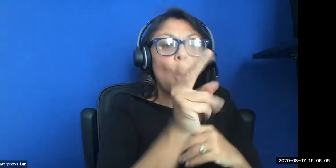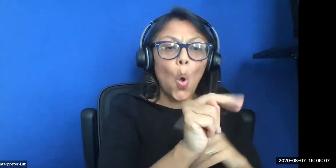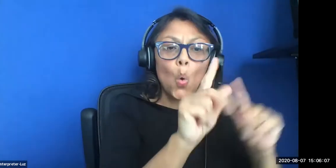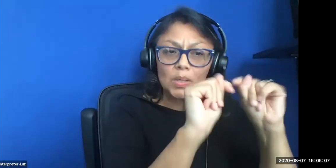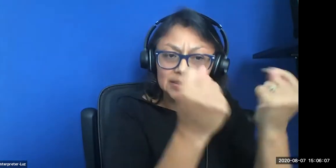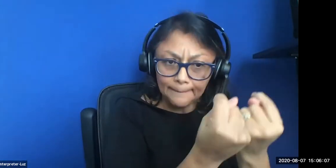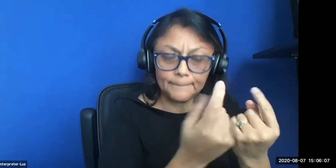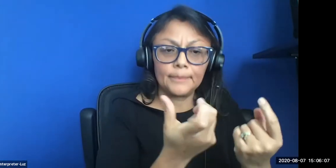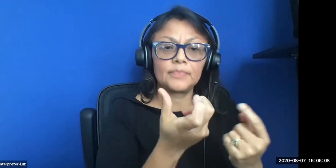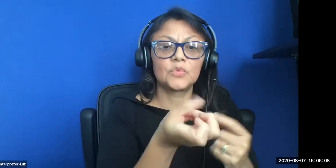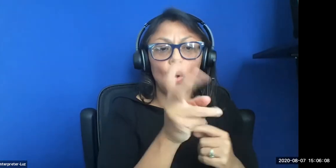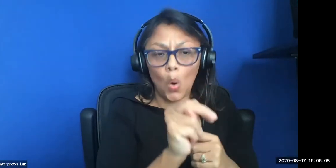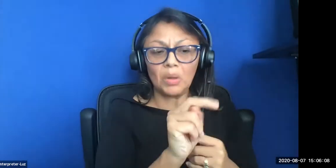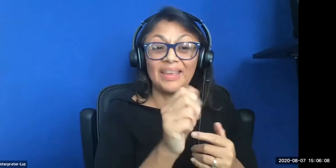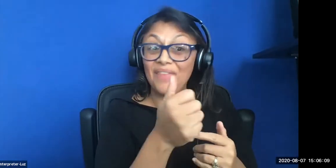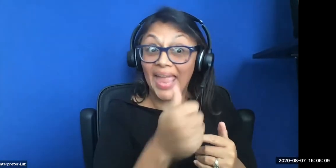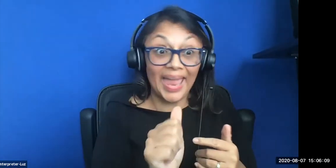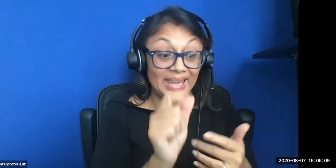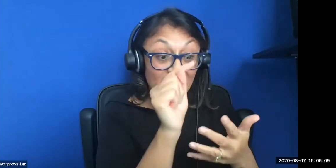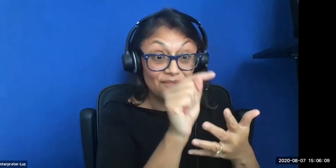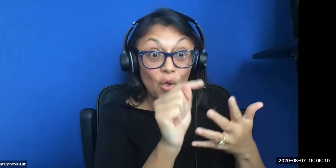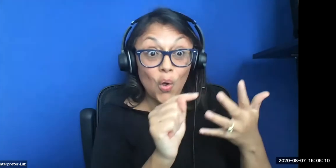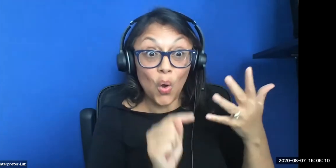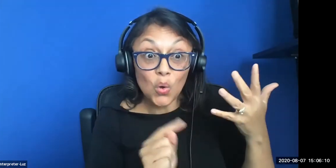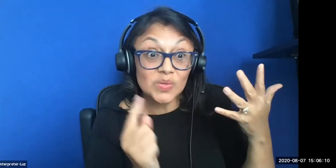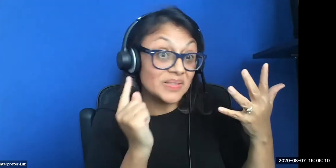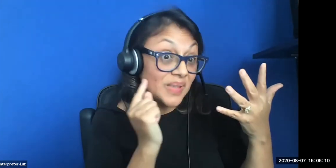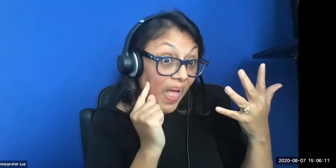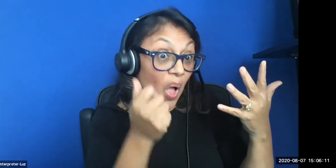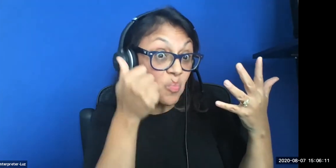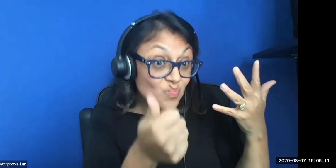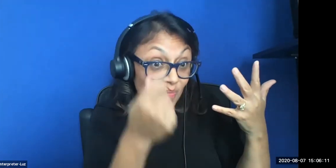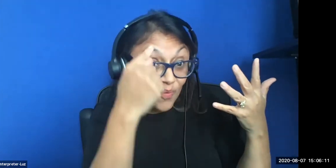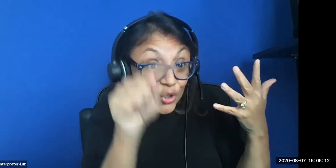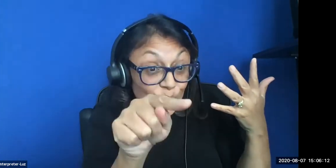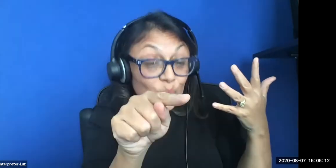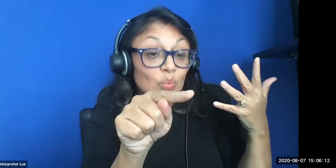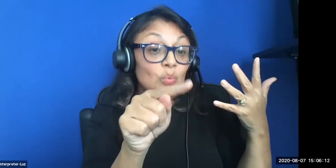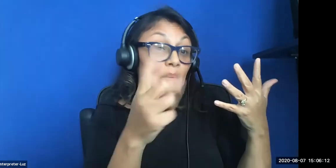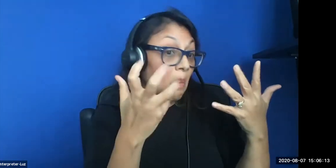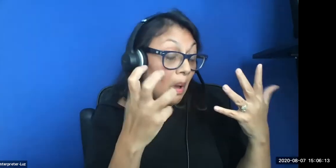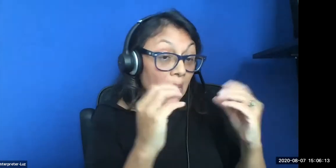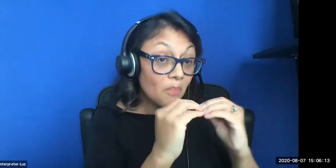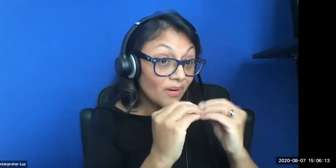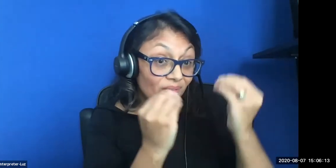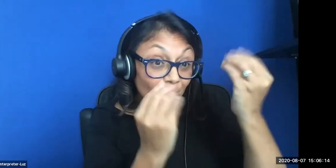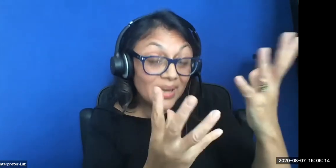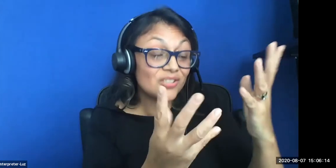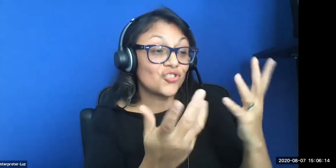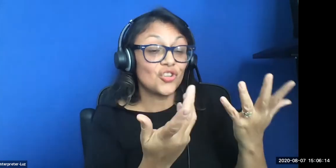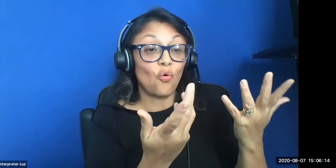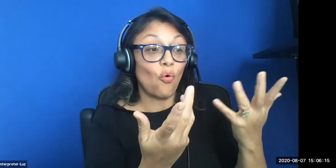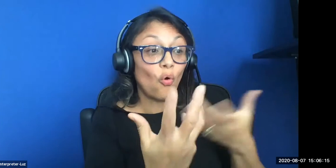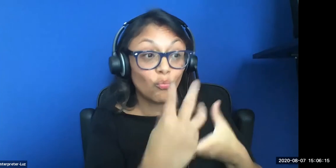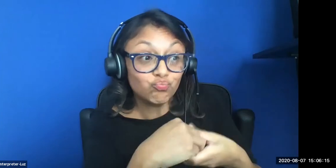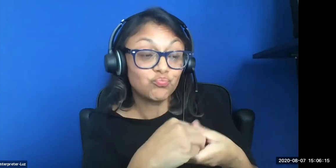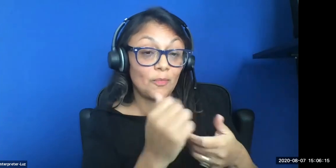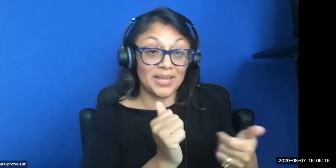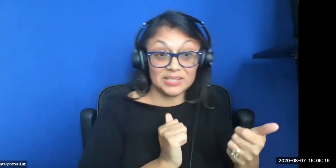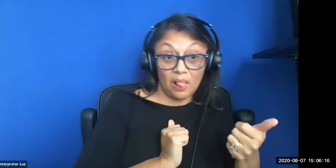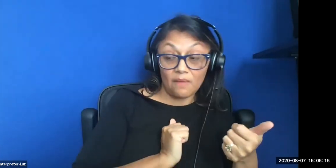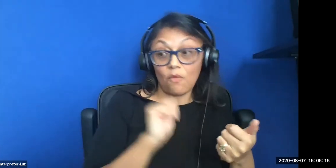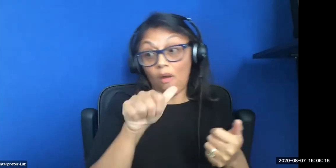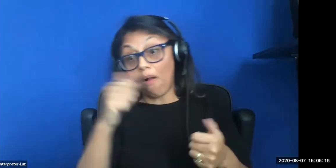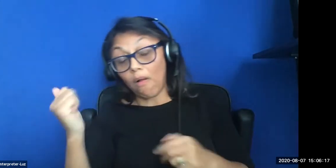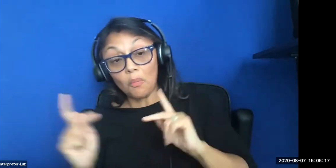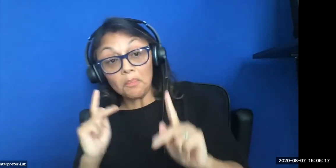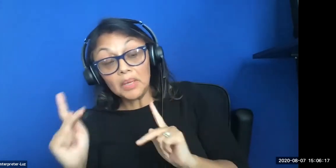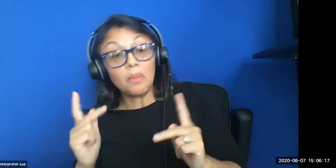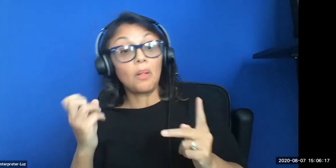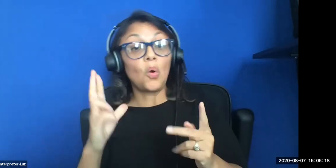Channelle Charest: And if any of those pieces are components sounded interesting to you or you just want to learn more about it for anyone in your life for yourself or just to kind of have an understanding of maybe where the potential could go